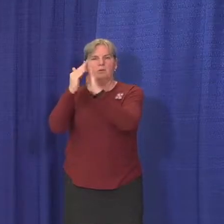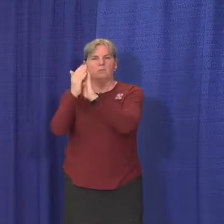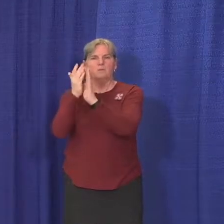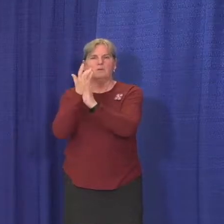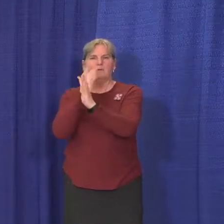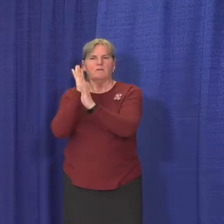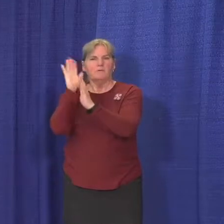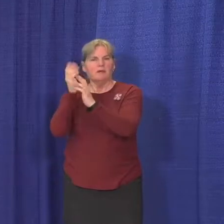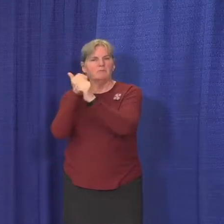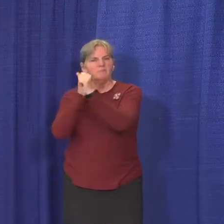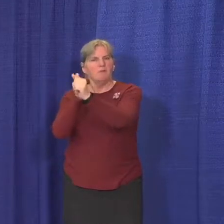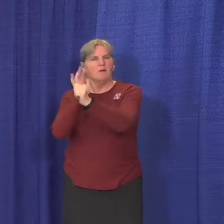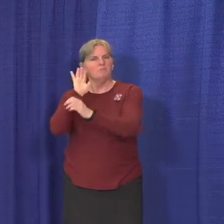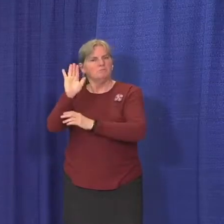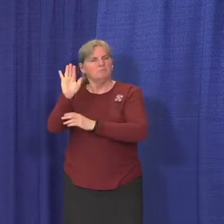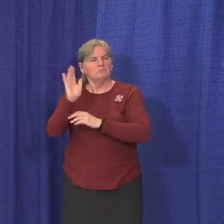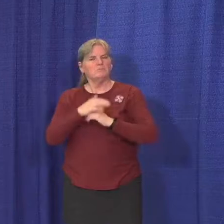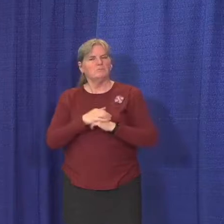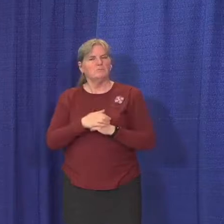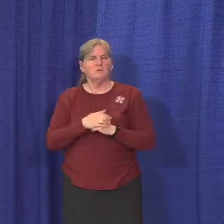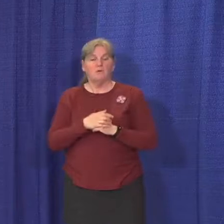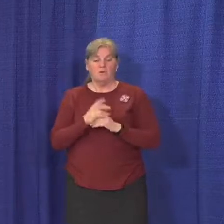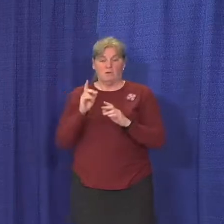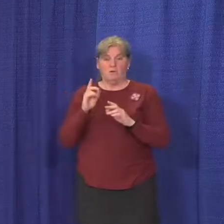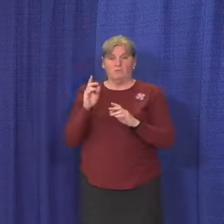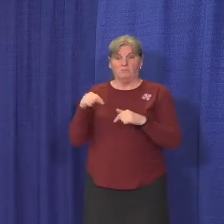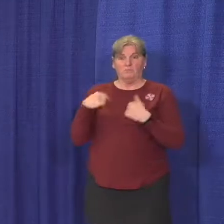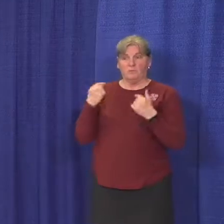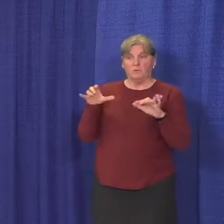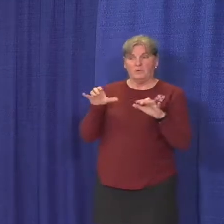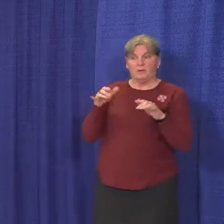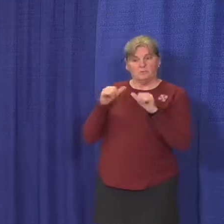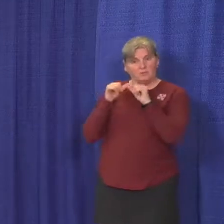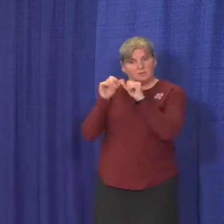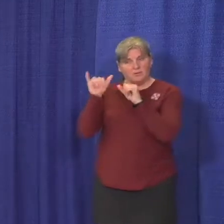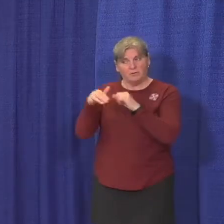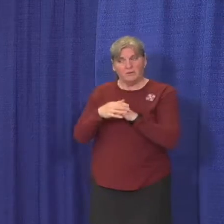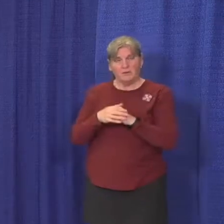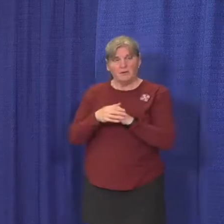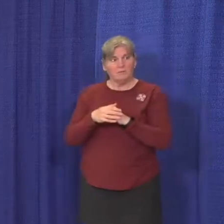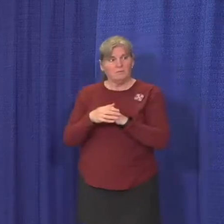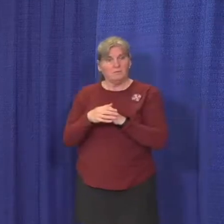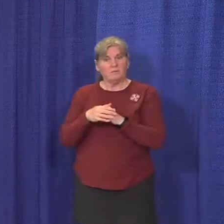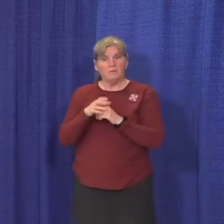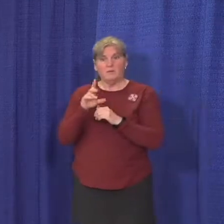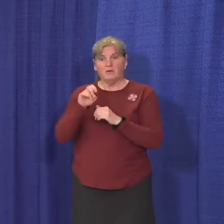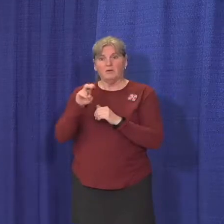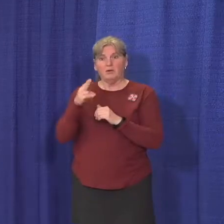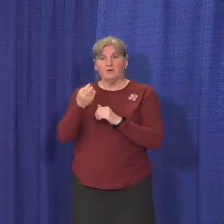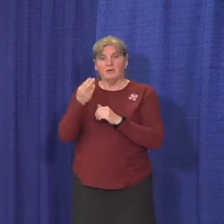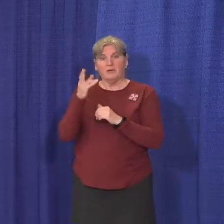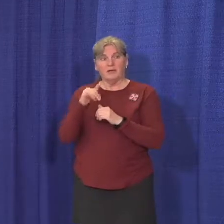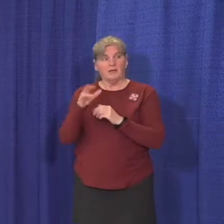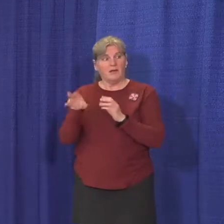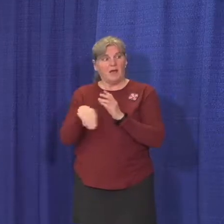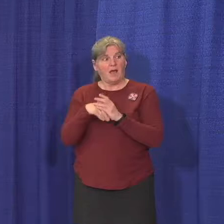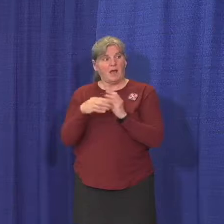what is best for each of those communities. We will continue to do that.